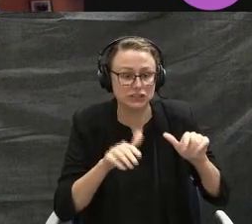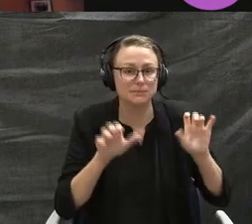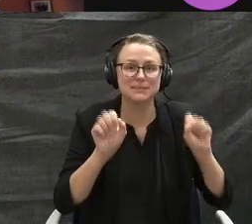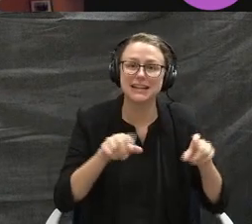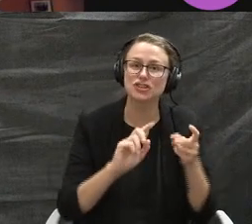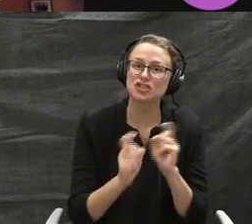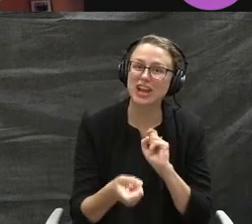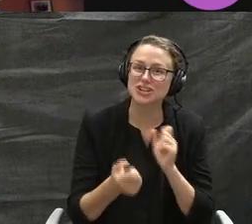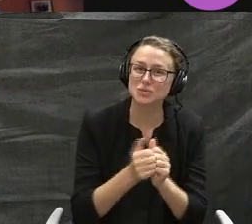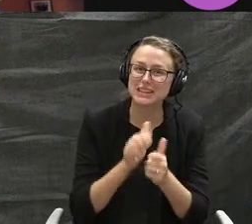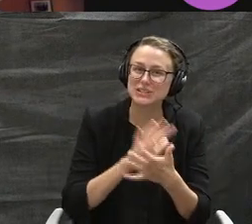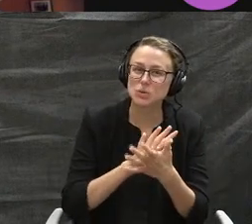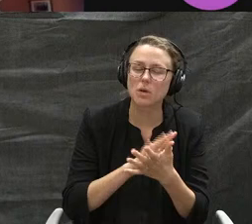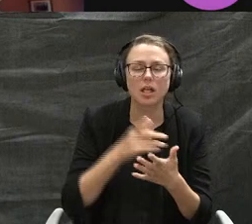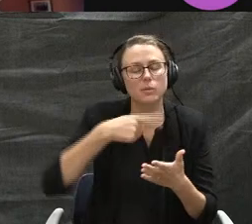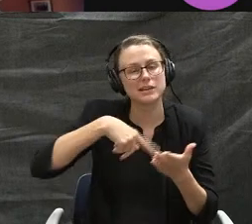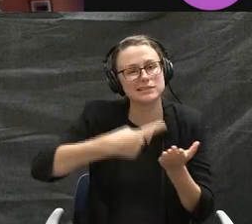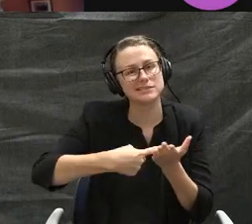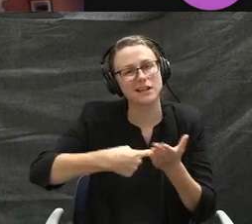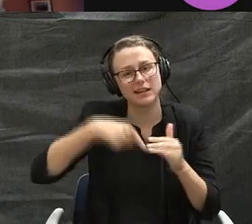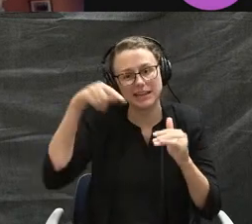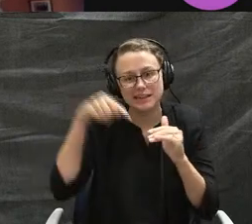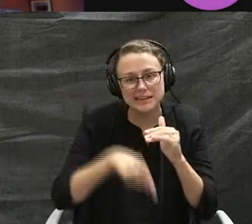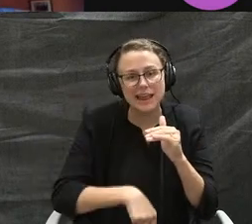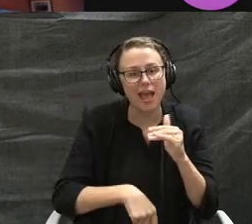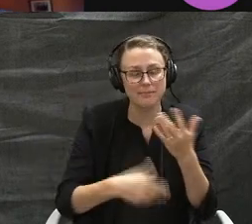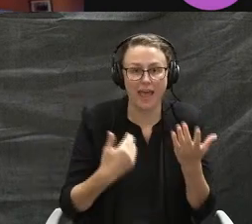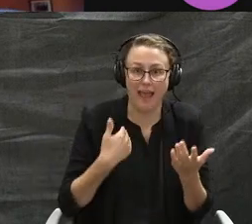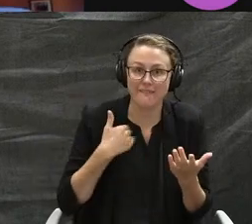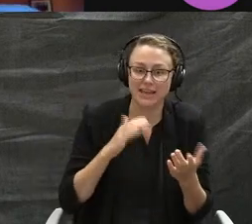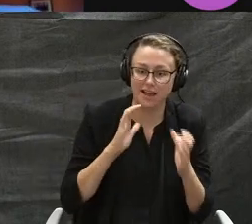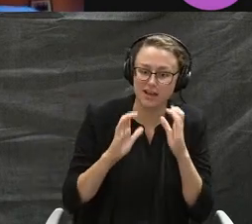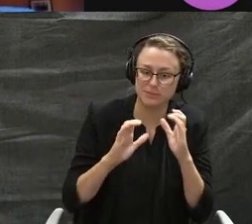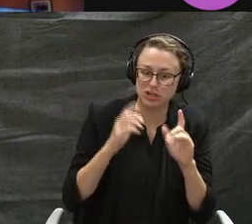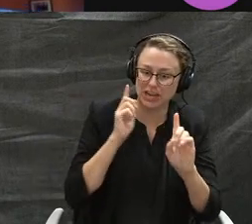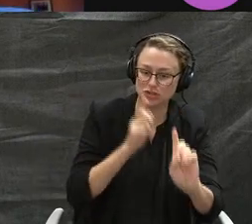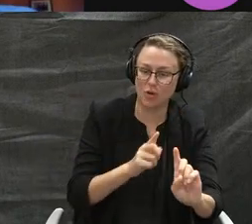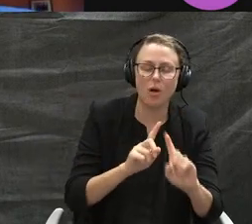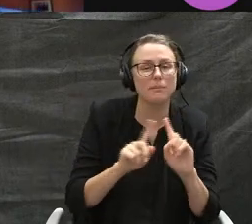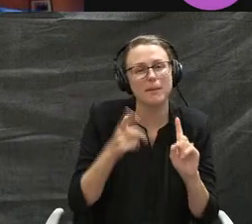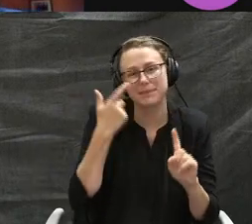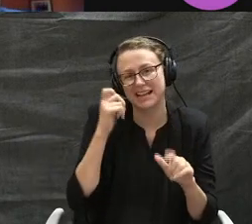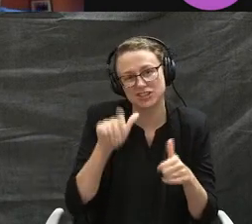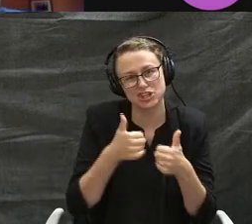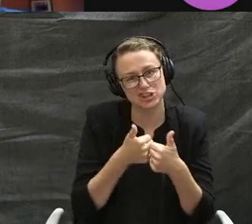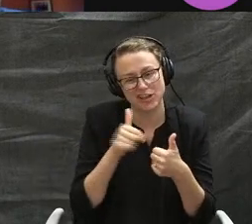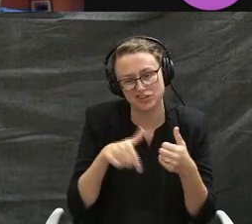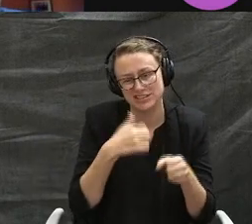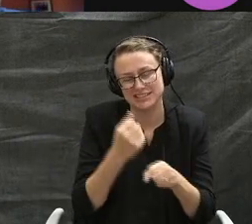school I mean we talked in depth about having a communication goal. But given the challenges of this year, we made it,